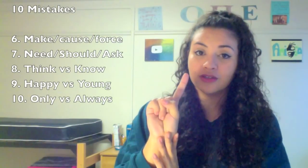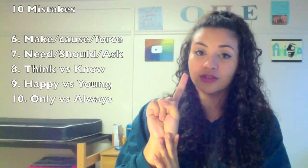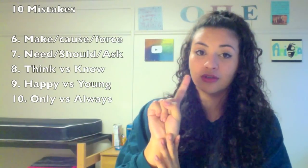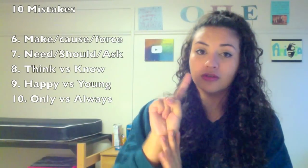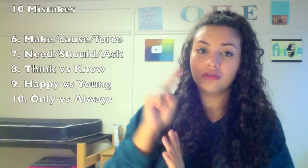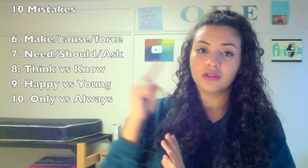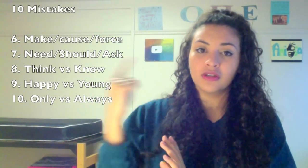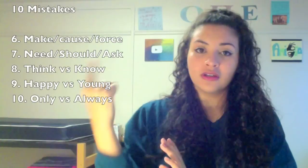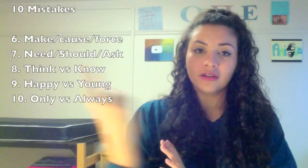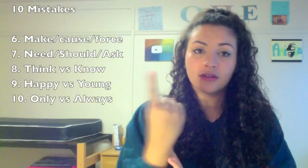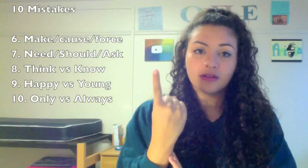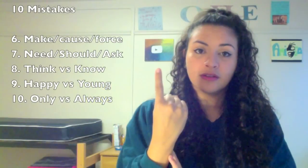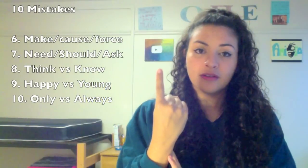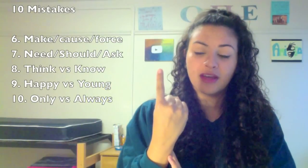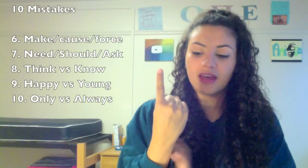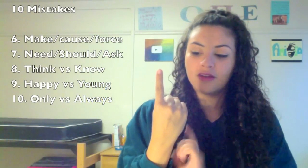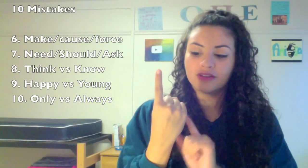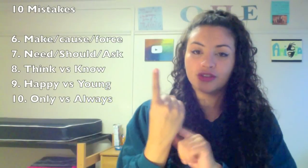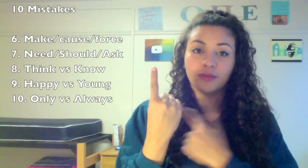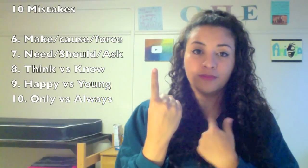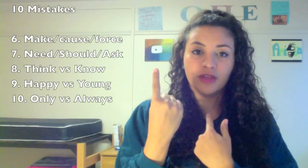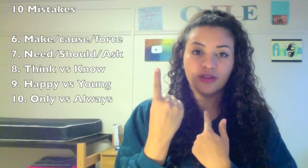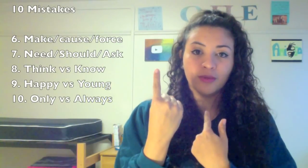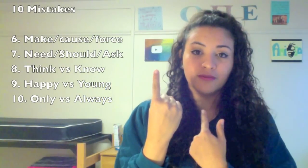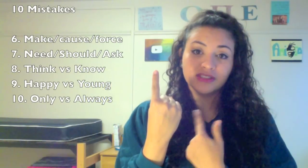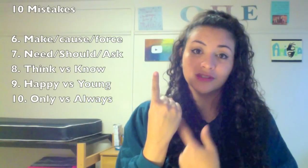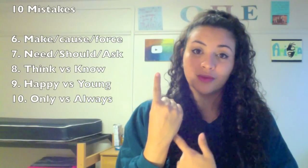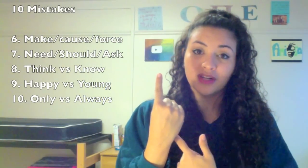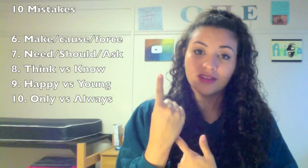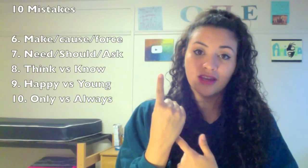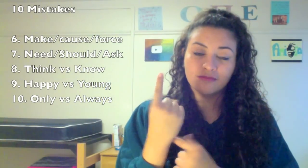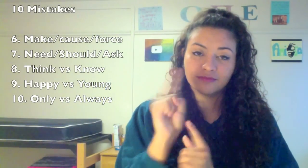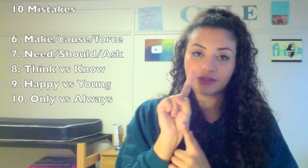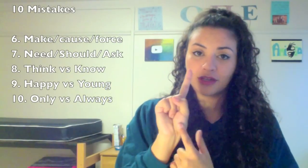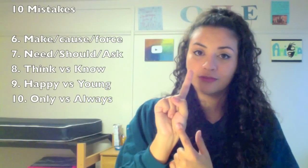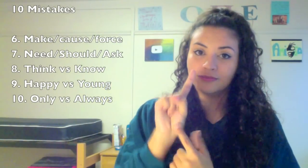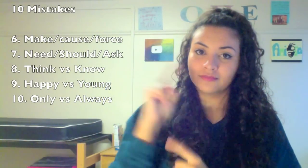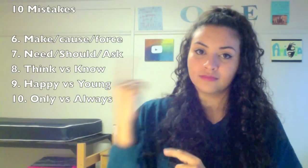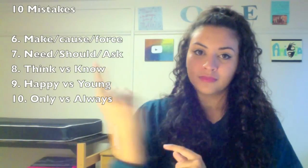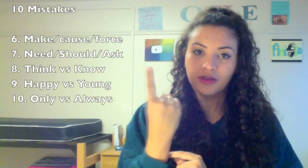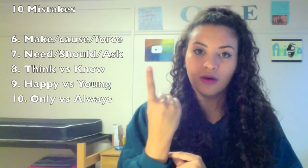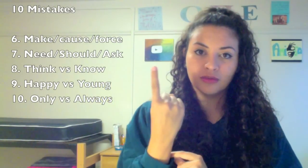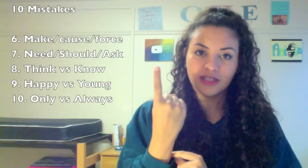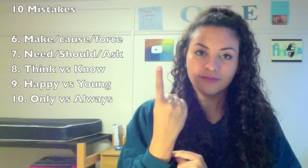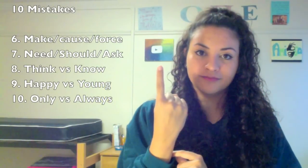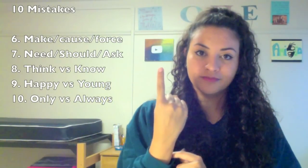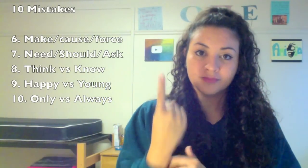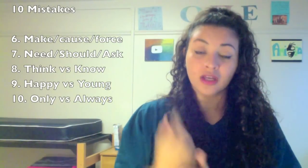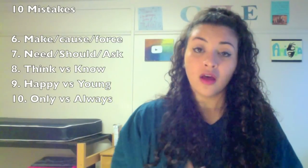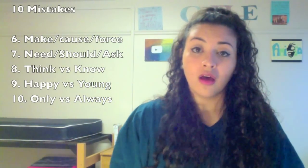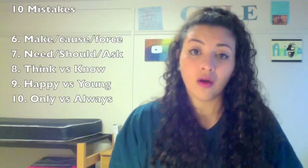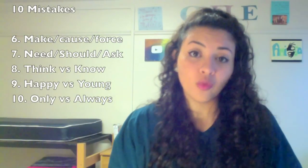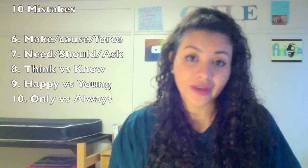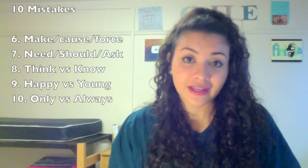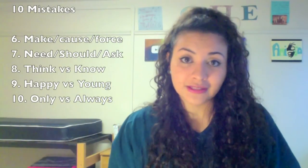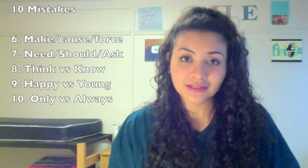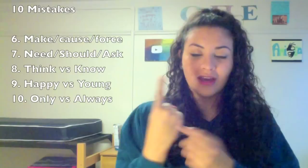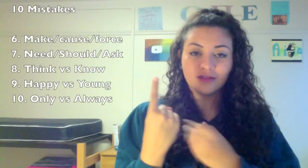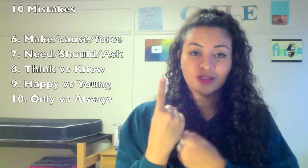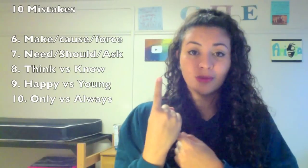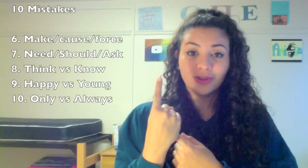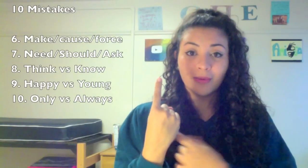circle and your palm faces forward at the end. Only. Always, You start with your palm